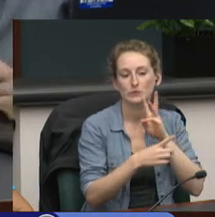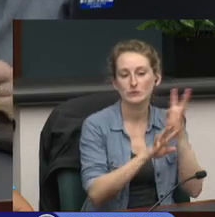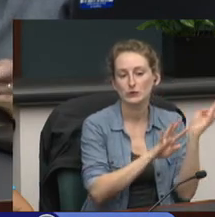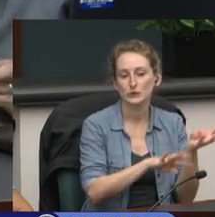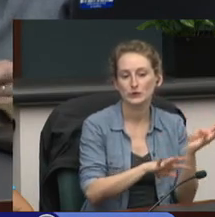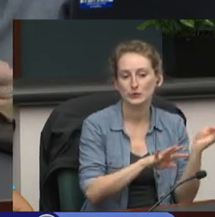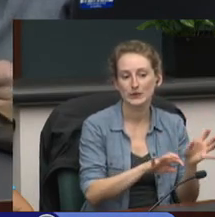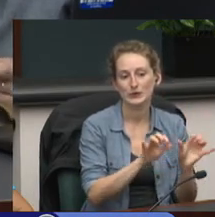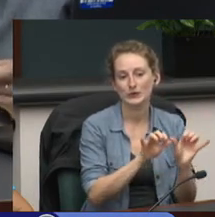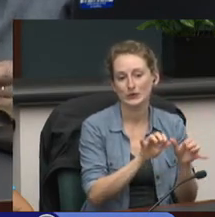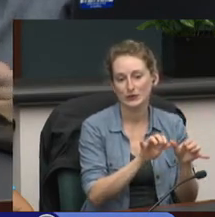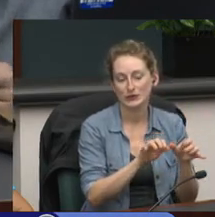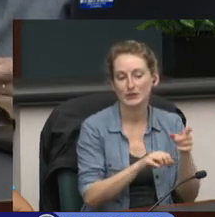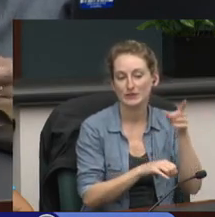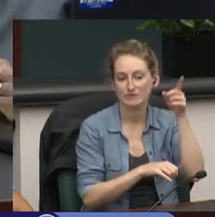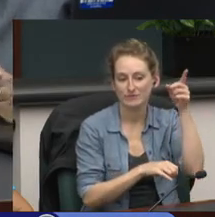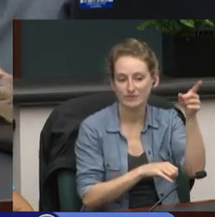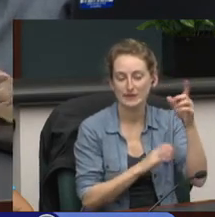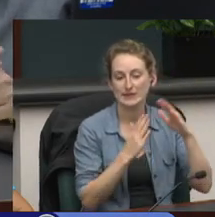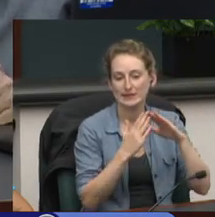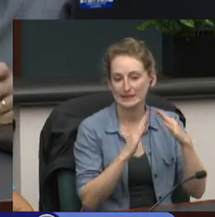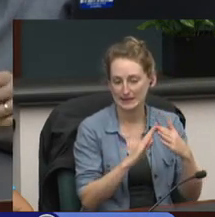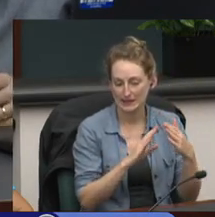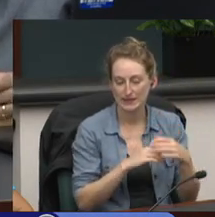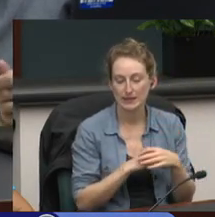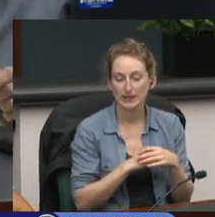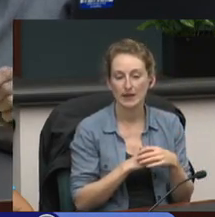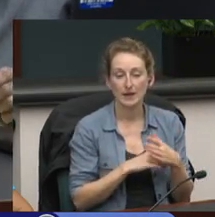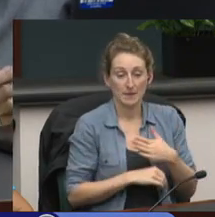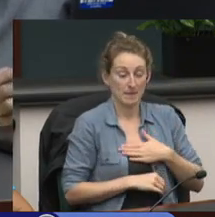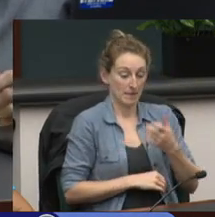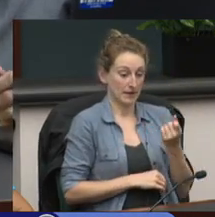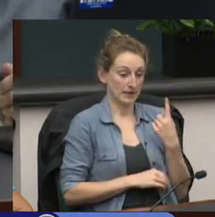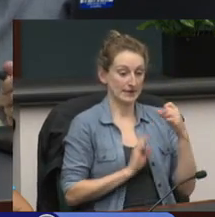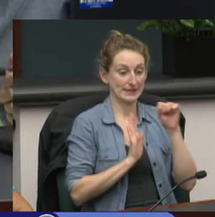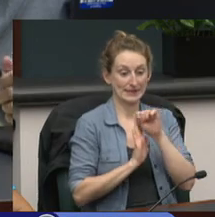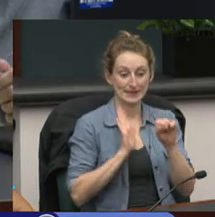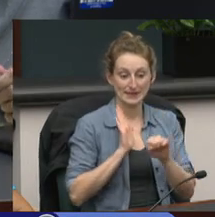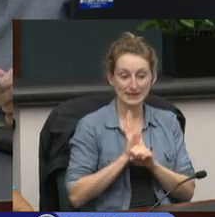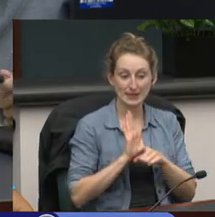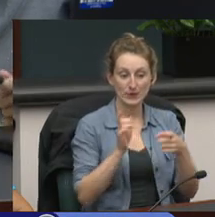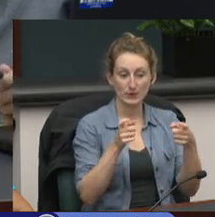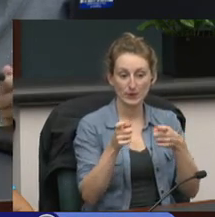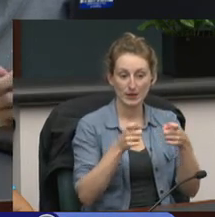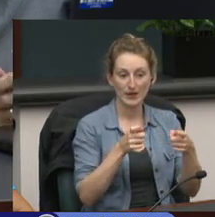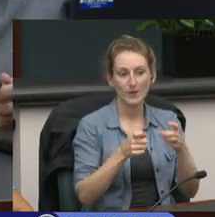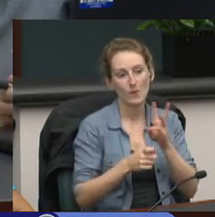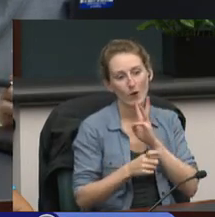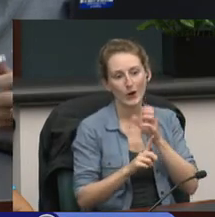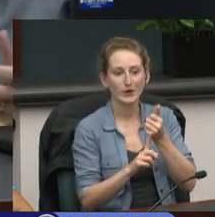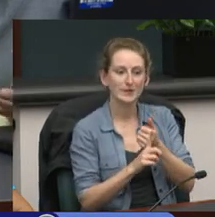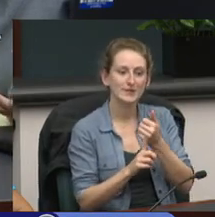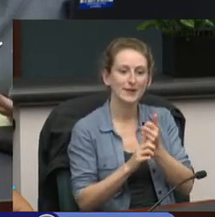is that the state regulation is like water as a common enemy which ends up